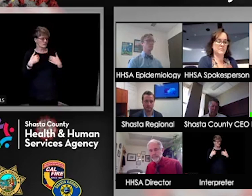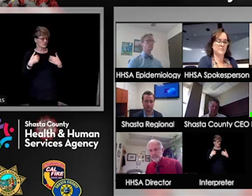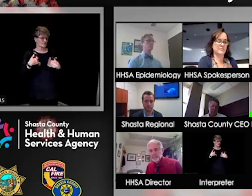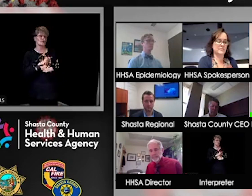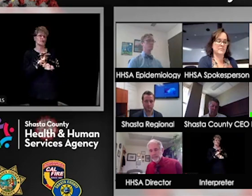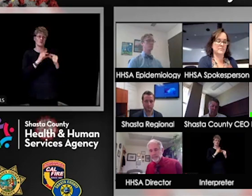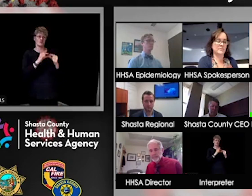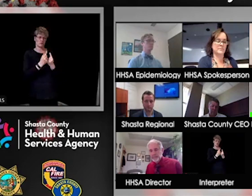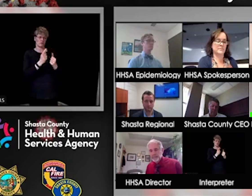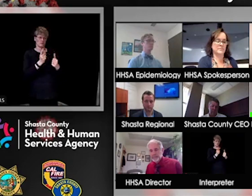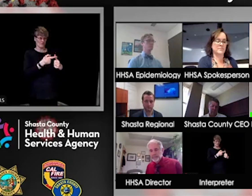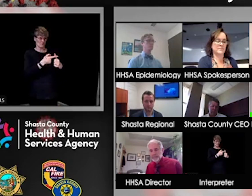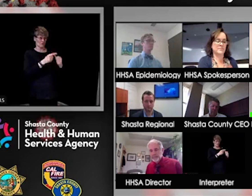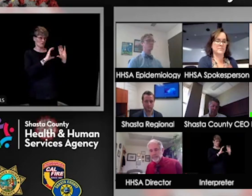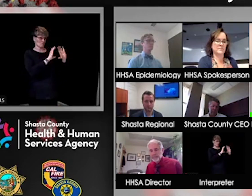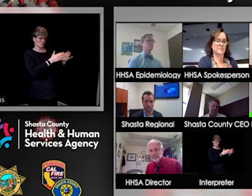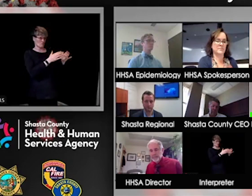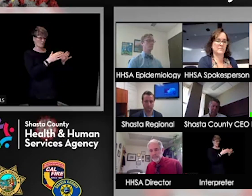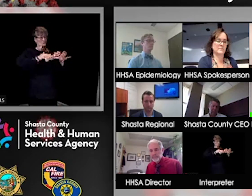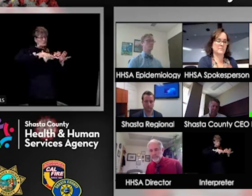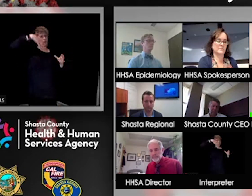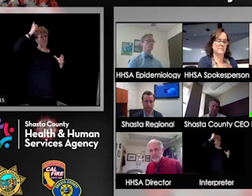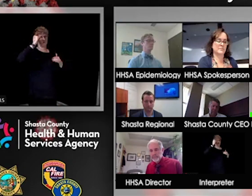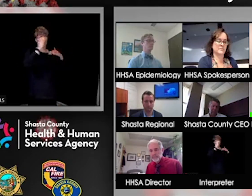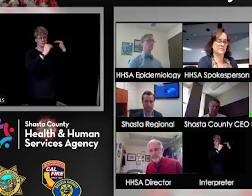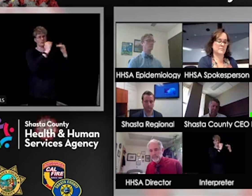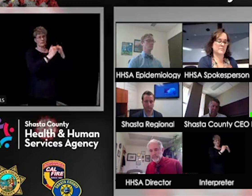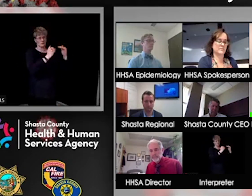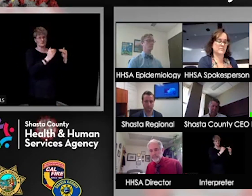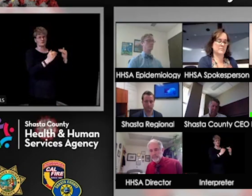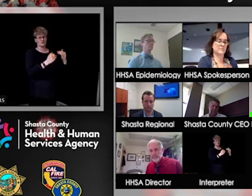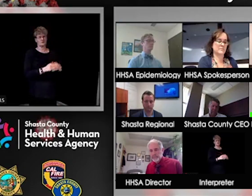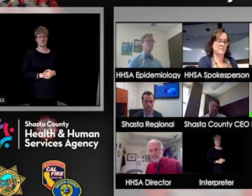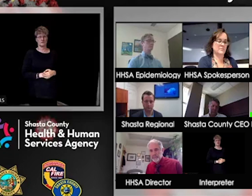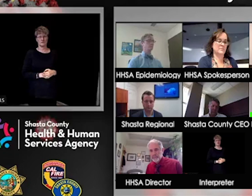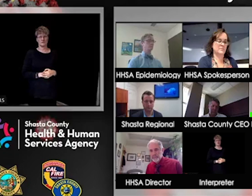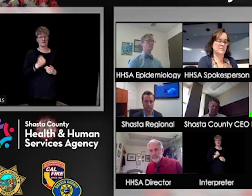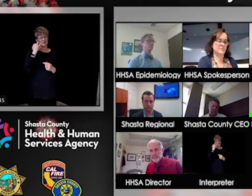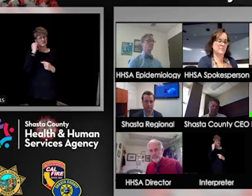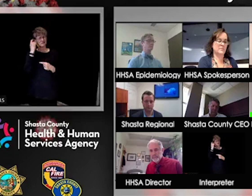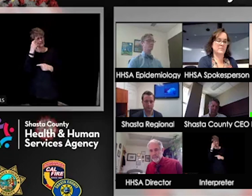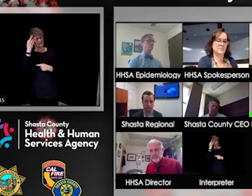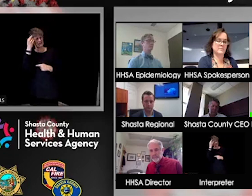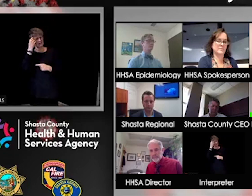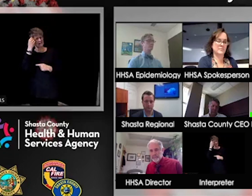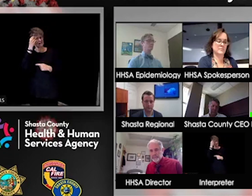adults. When we think about the younger adults and children and maybe loosening things up